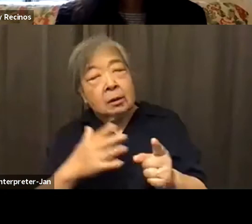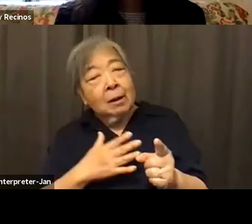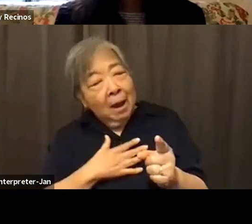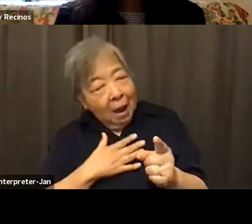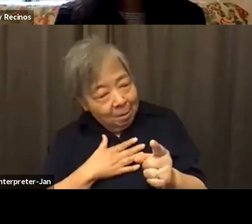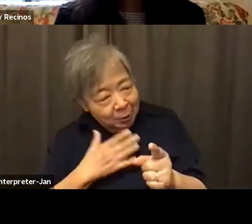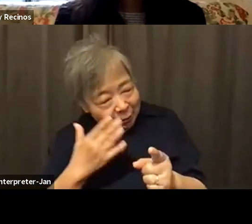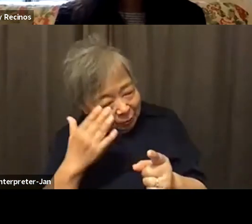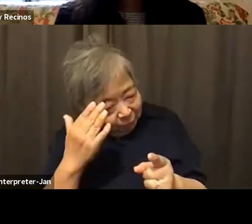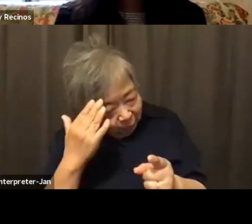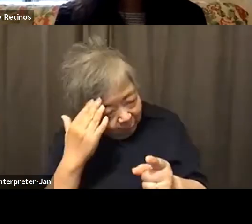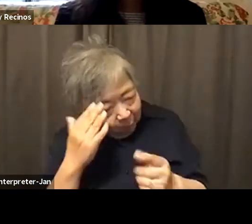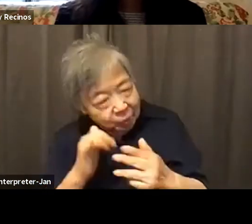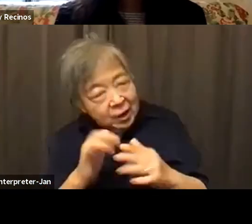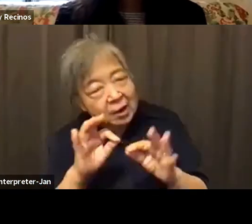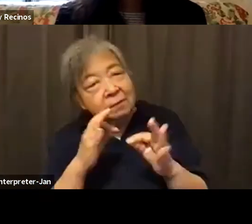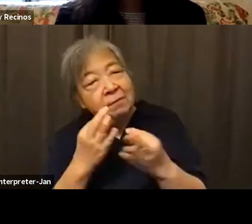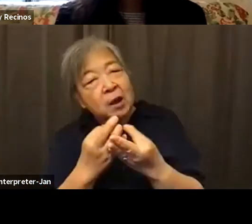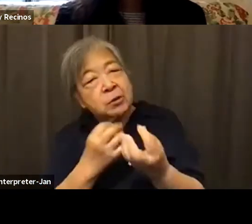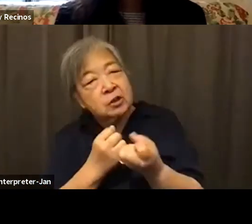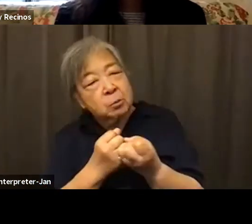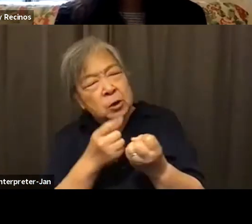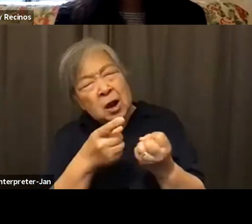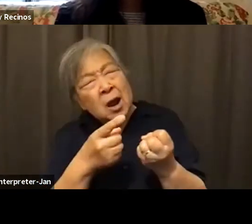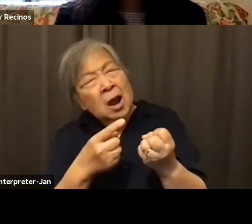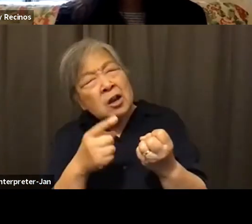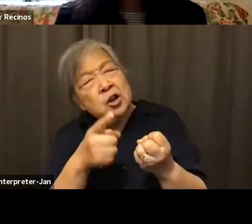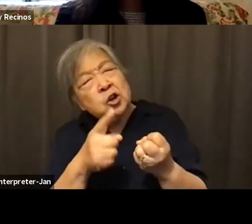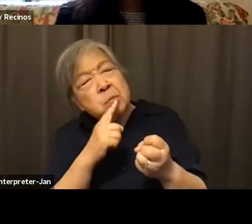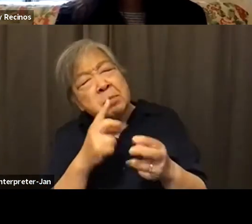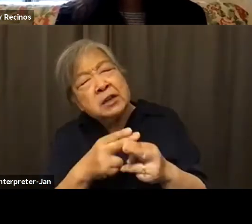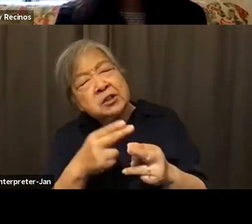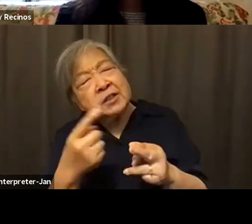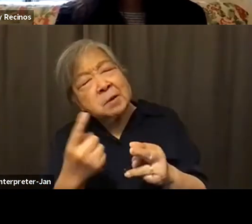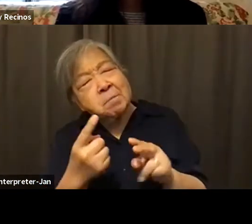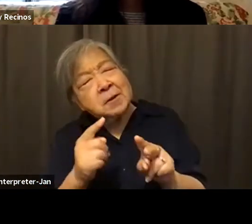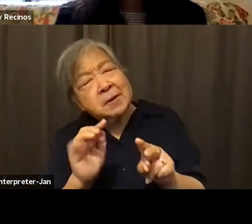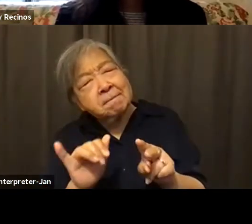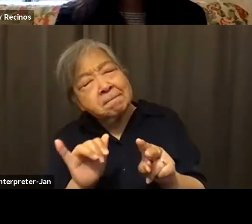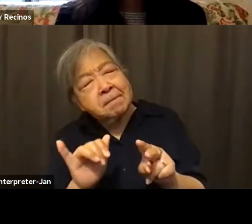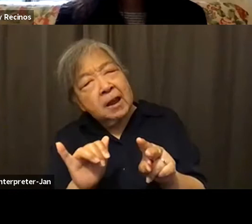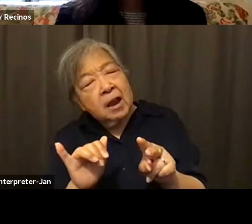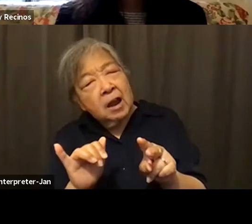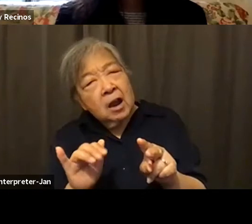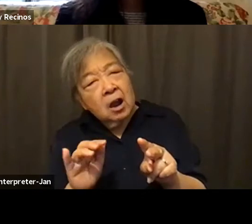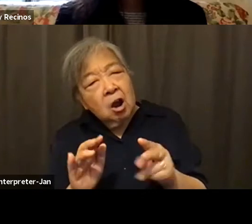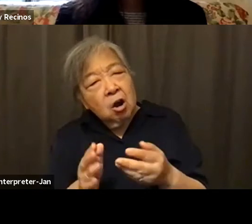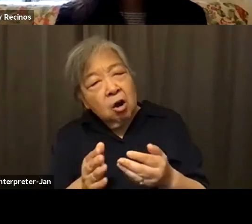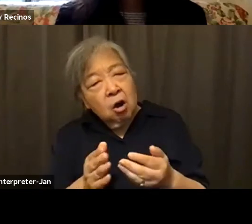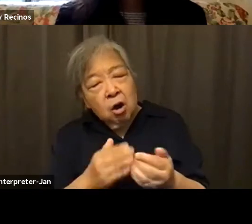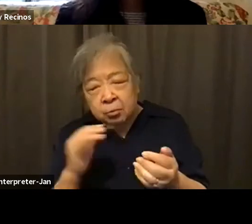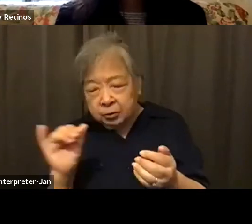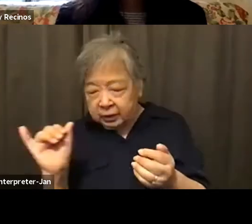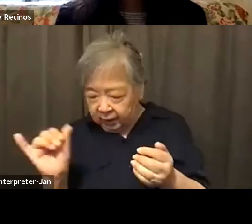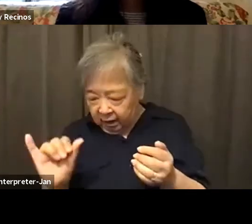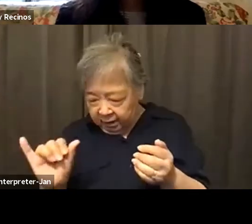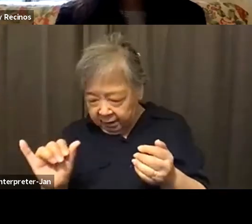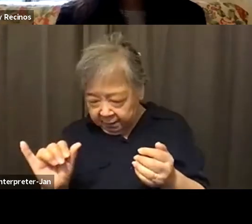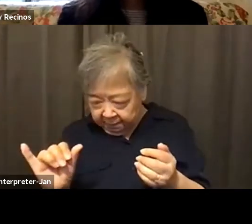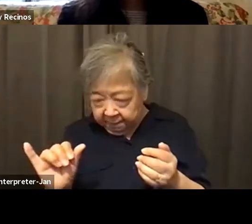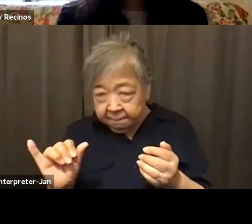I also just wanted to comment on something you mentioned, almost this kind of back and